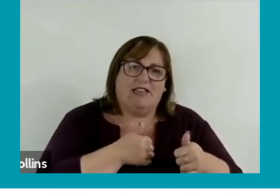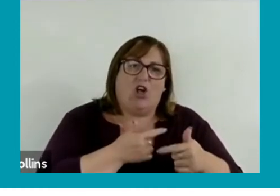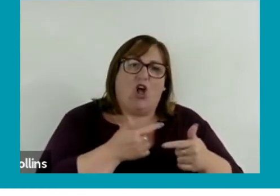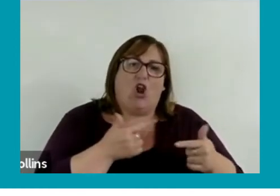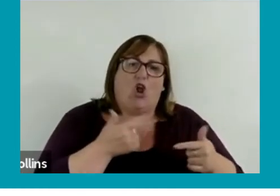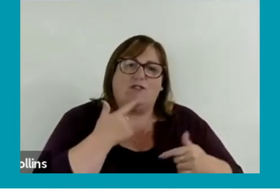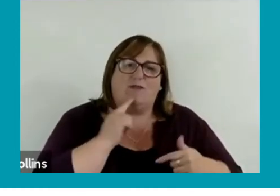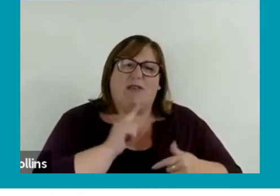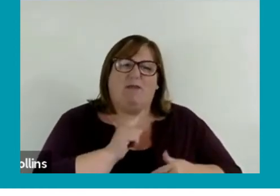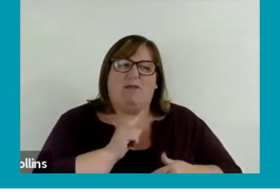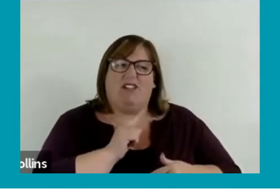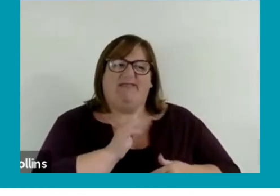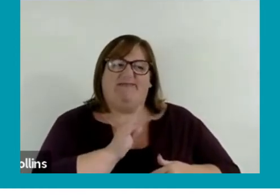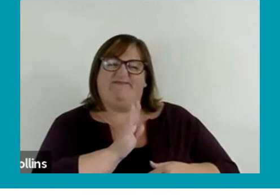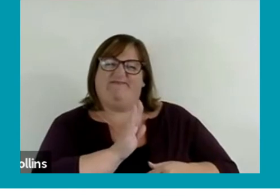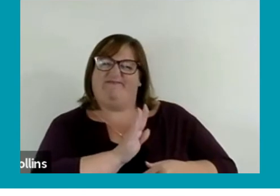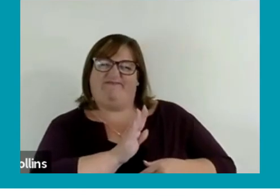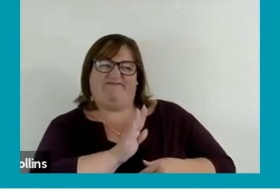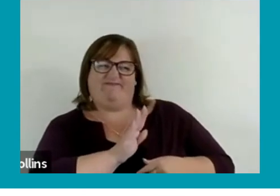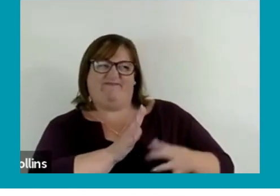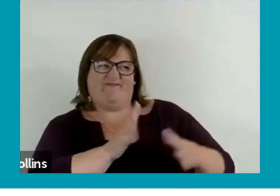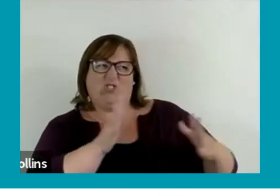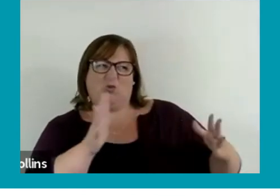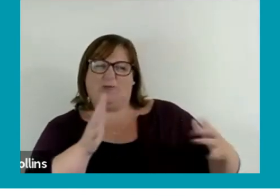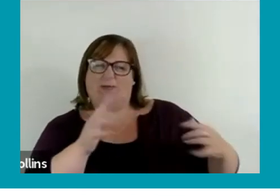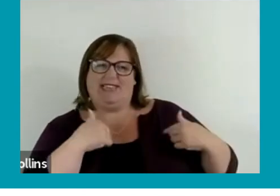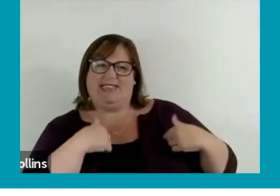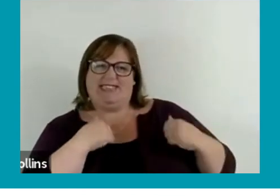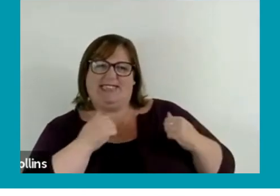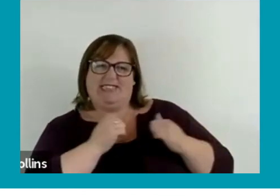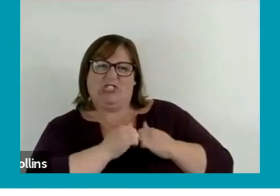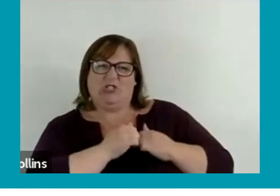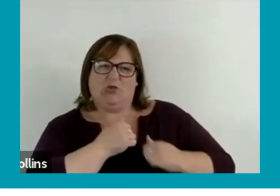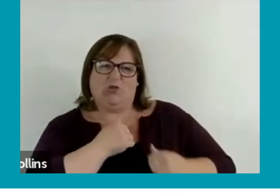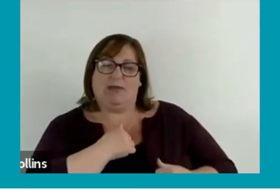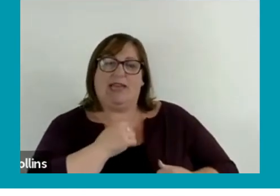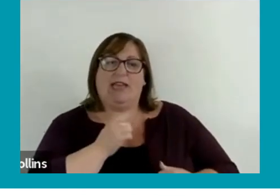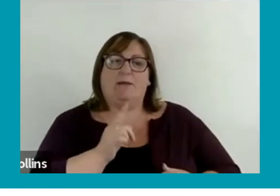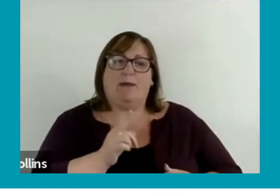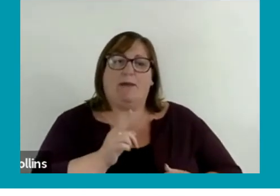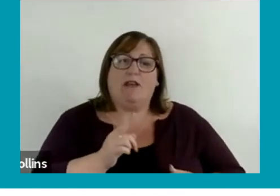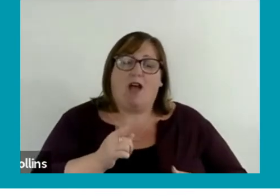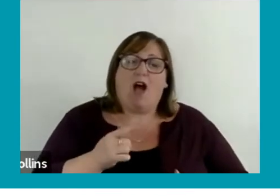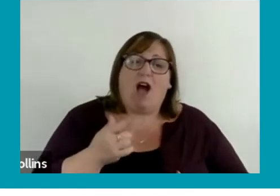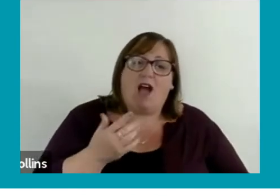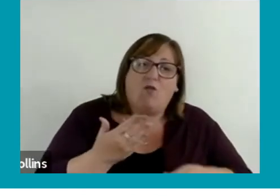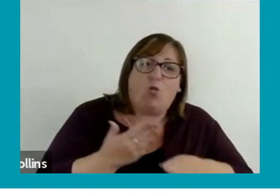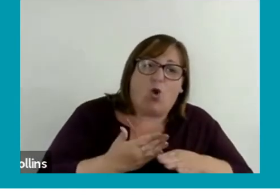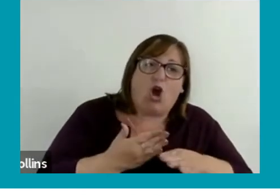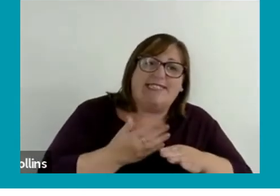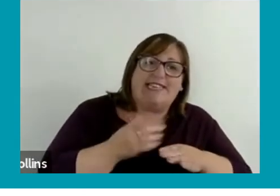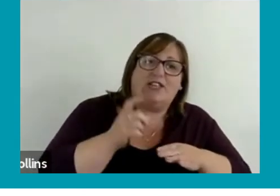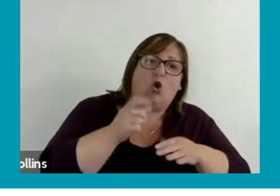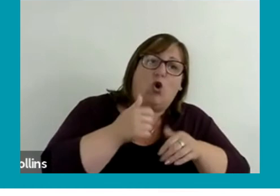corporate and this is not corporate um but also kind of leaning on what laura was saying